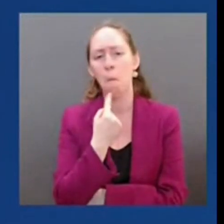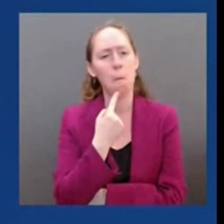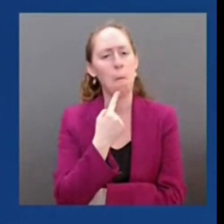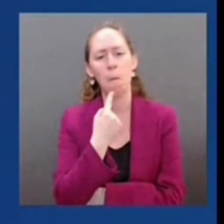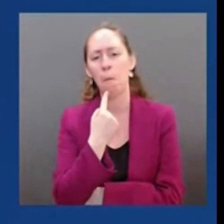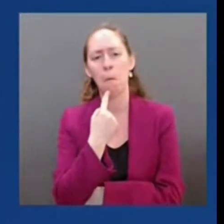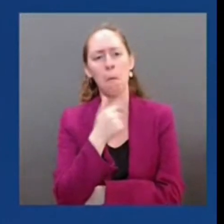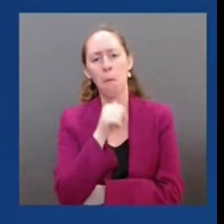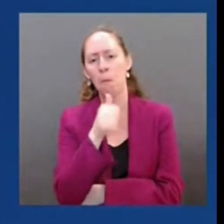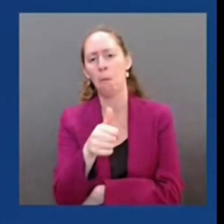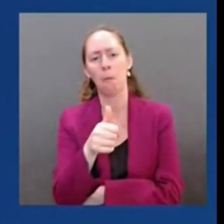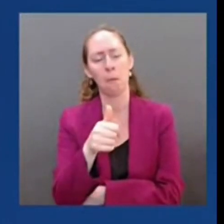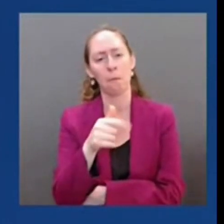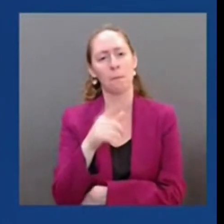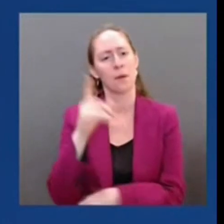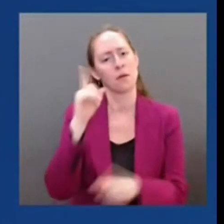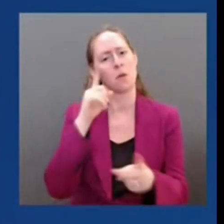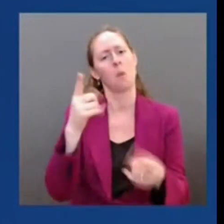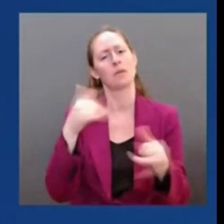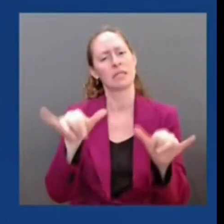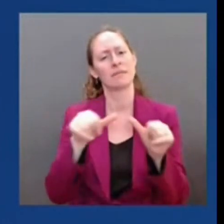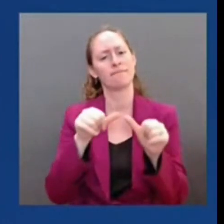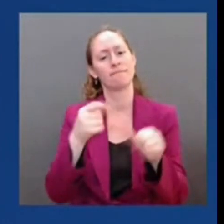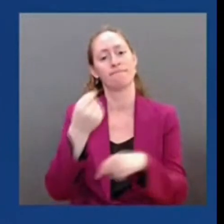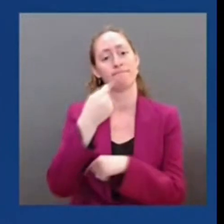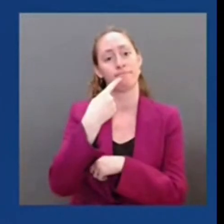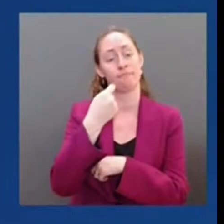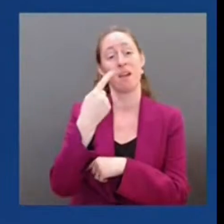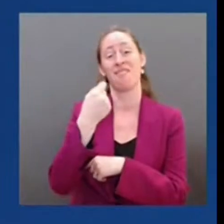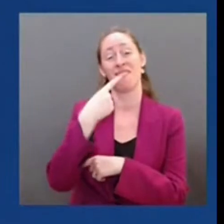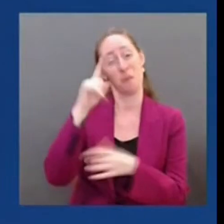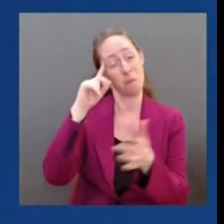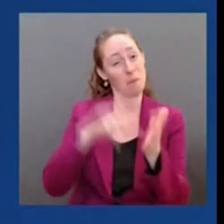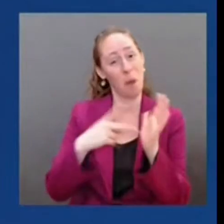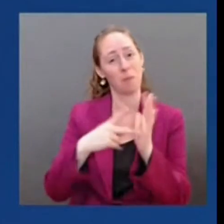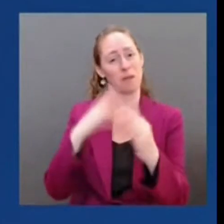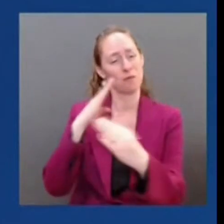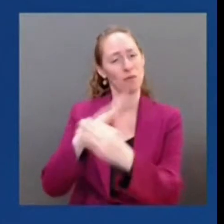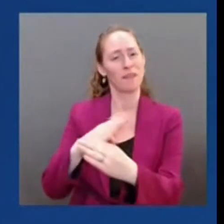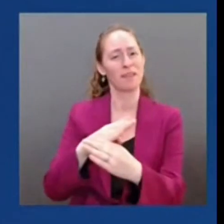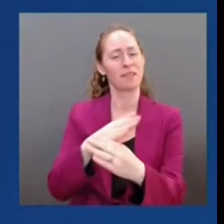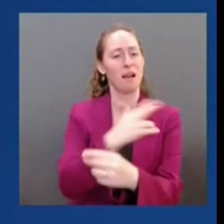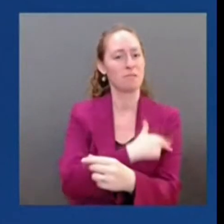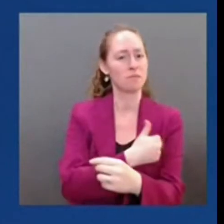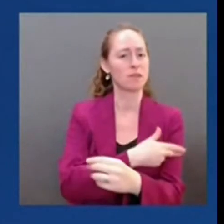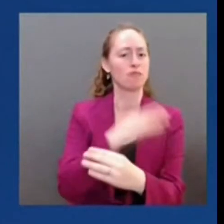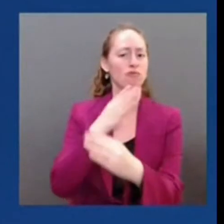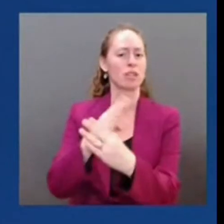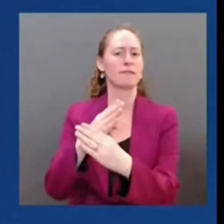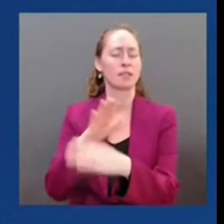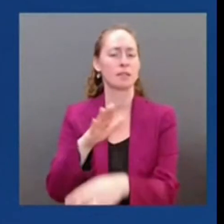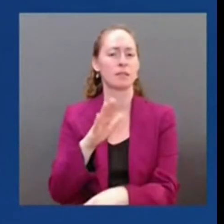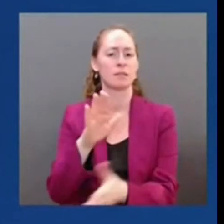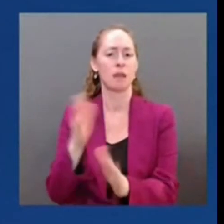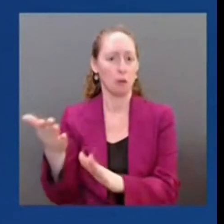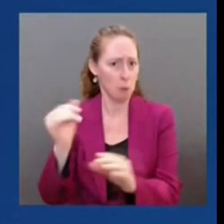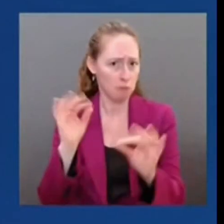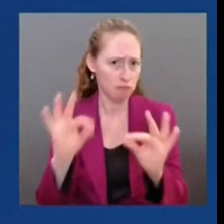IF THE GOAL OF THIS TREATMENT WHICH IT WAS, WAS TO PREVENT HOSPITALIZATIONS AND DEATHS, IT